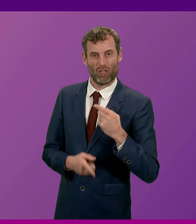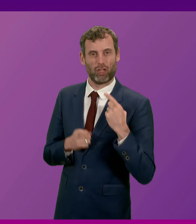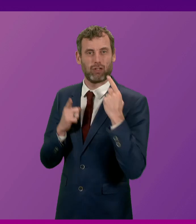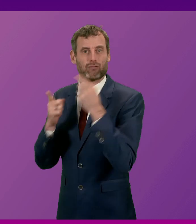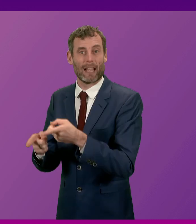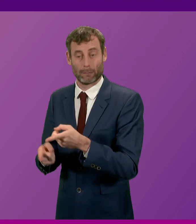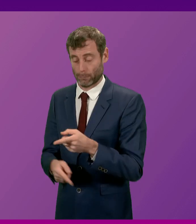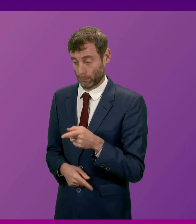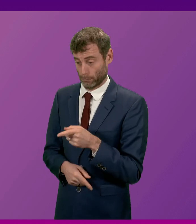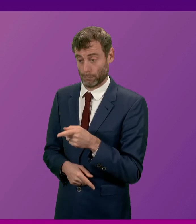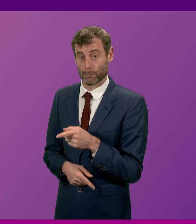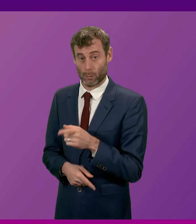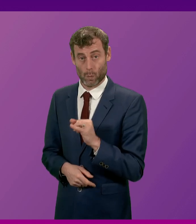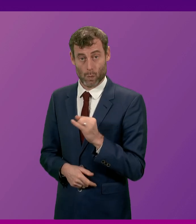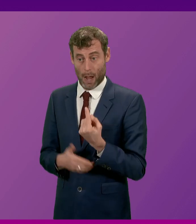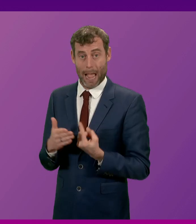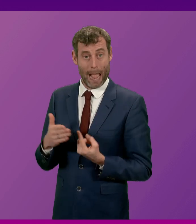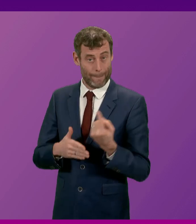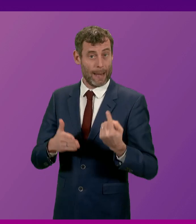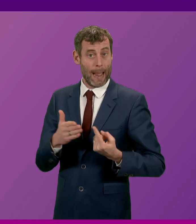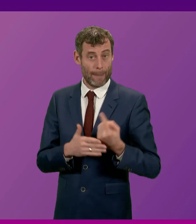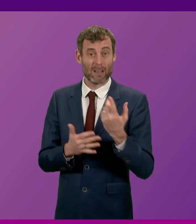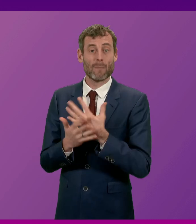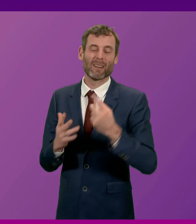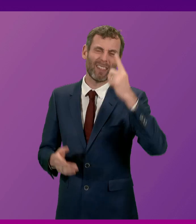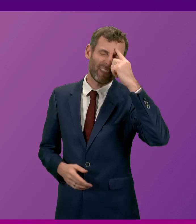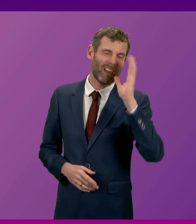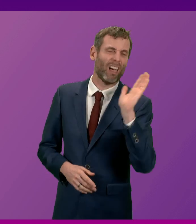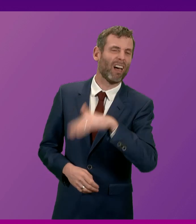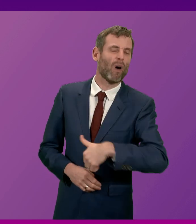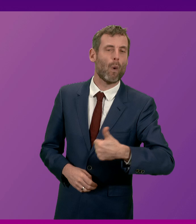young people feel that such shocking behaviour is acceptable. There must be stronger measures